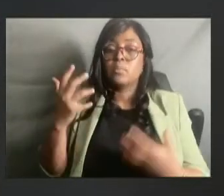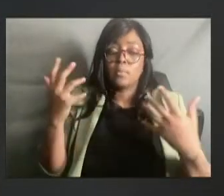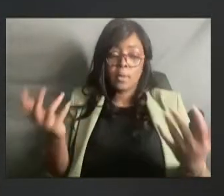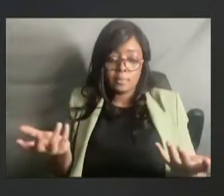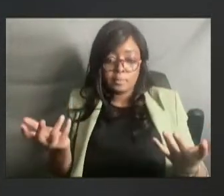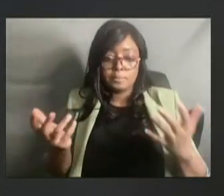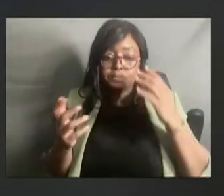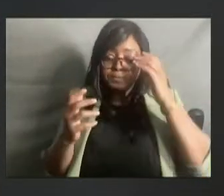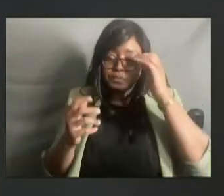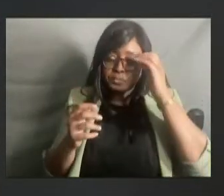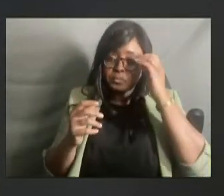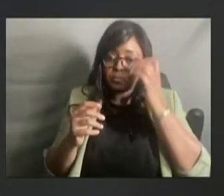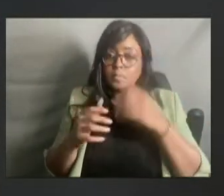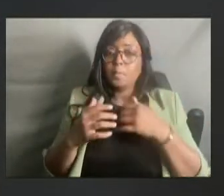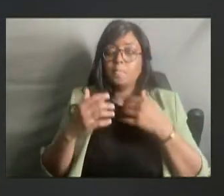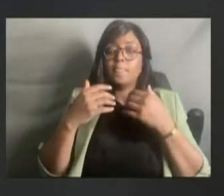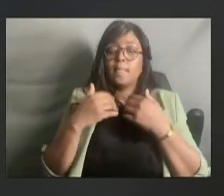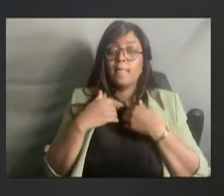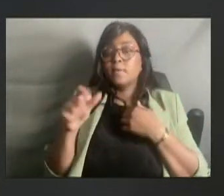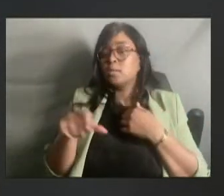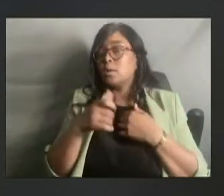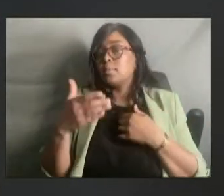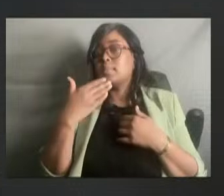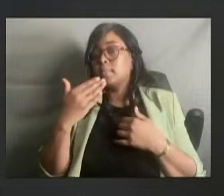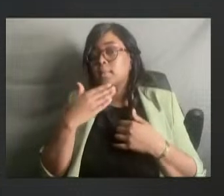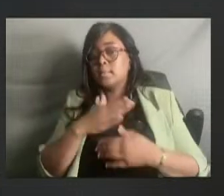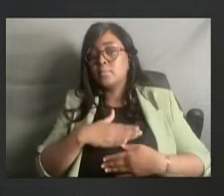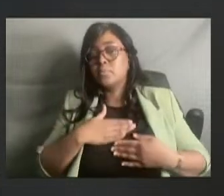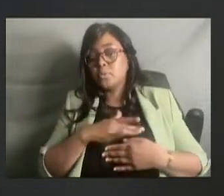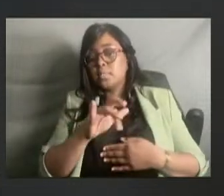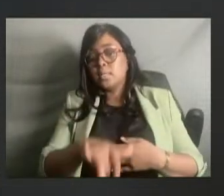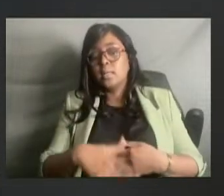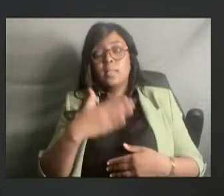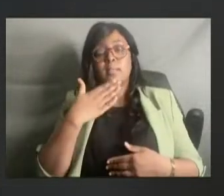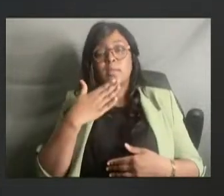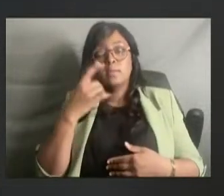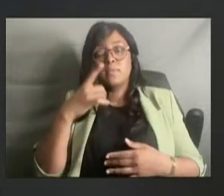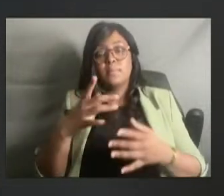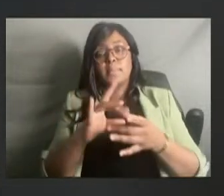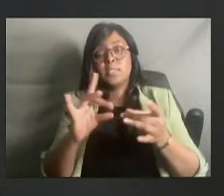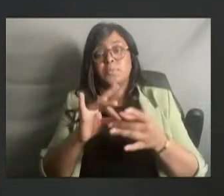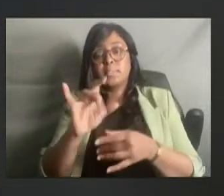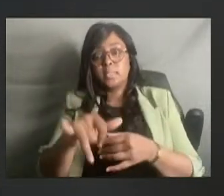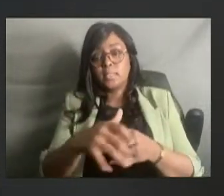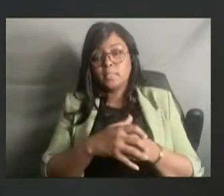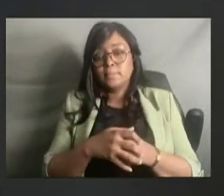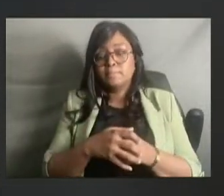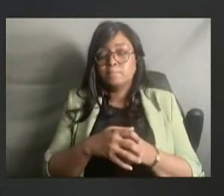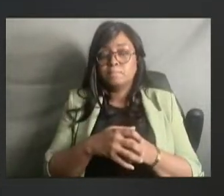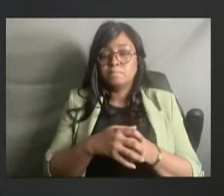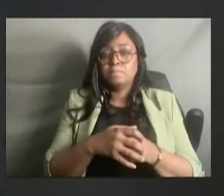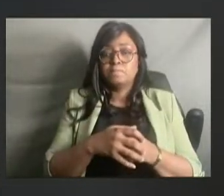and how we can manage that a little bit better. I got a note